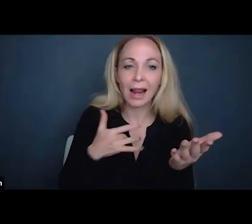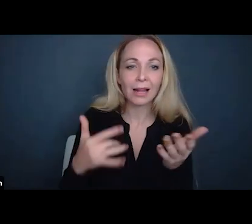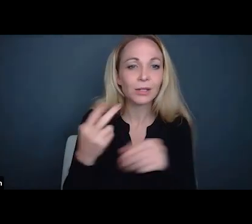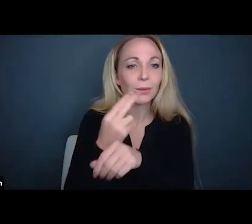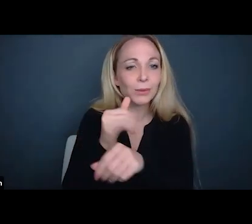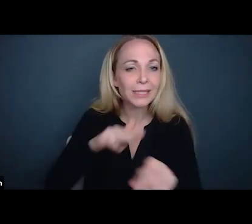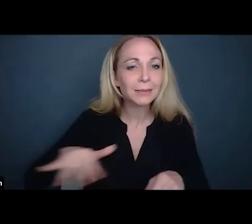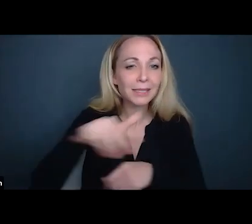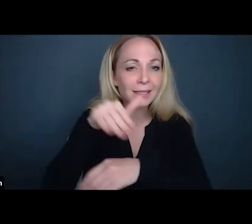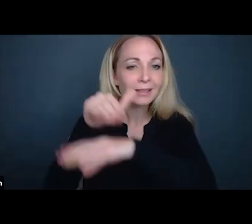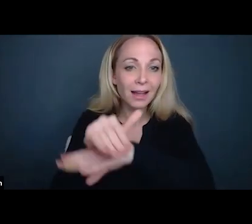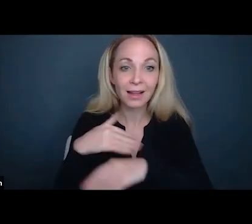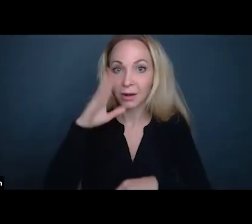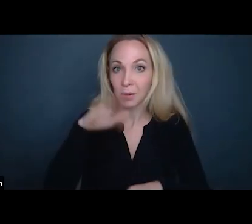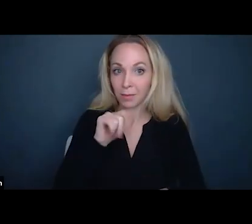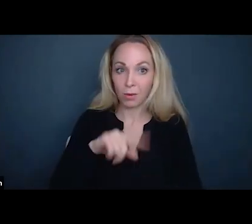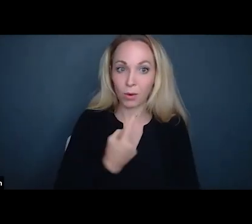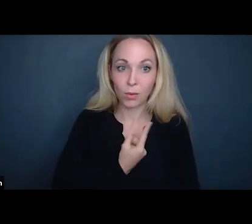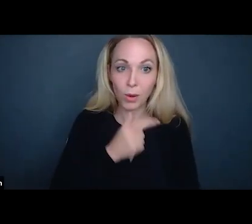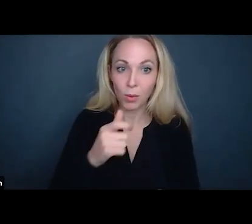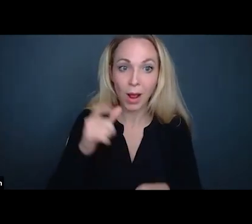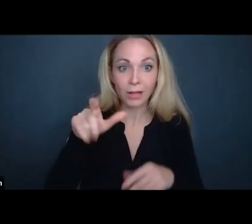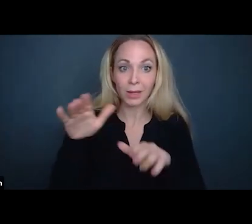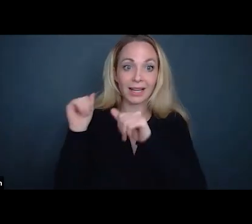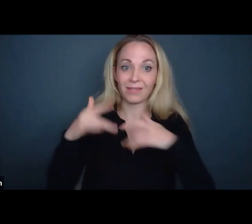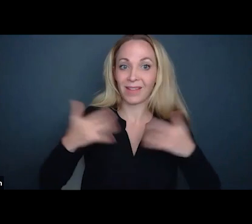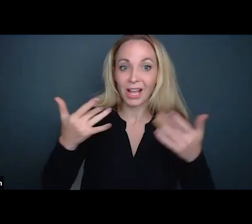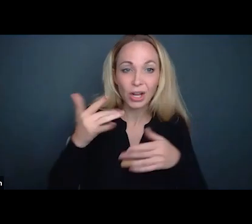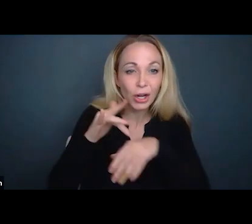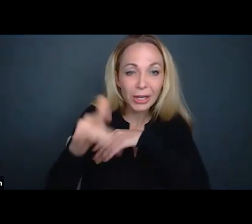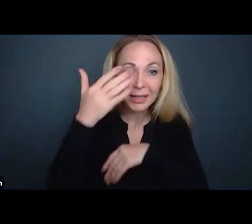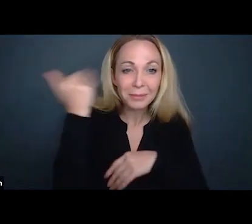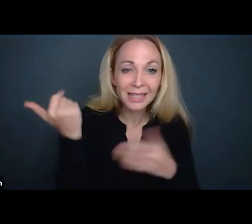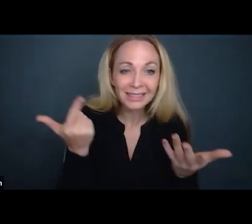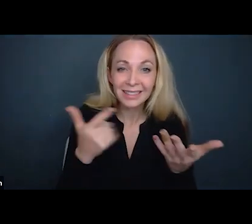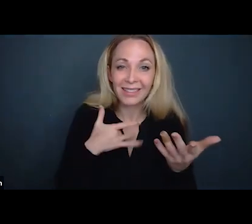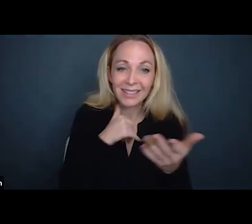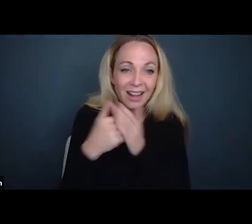I know I'm not the only one that’s had to leave an event early because we just weren't comfortable and couldn't see.